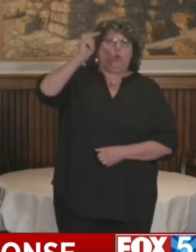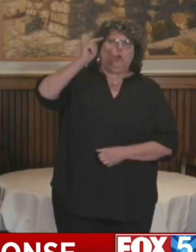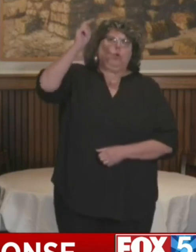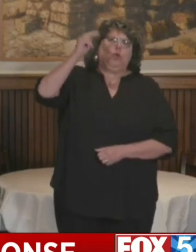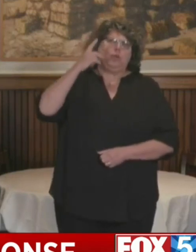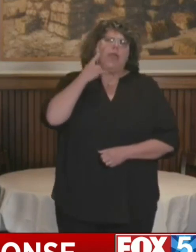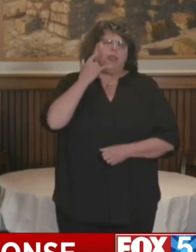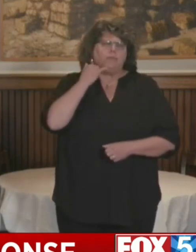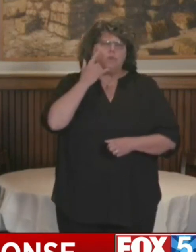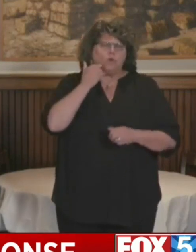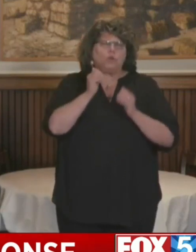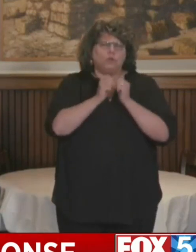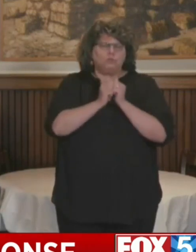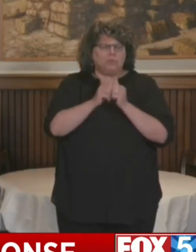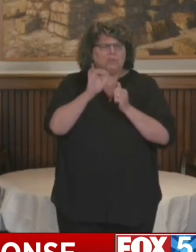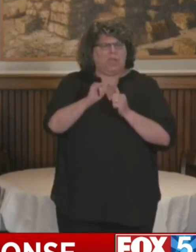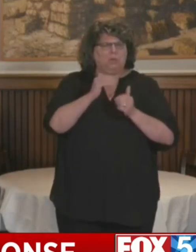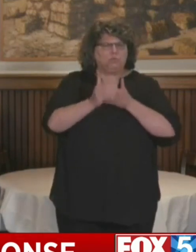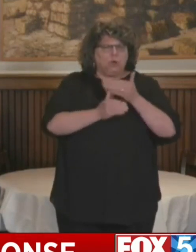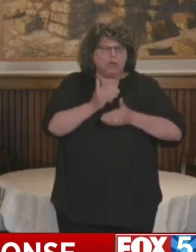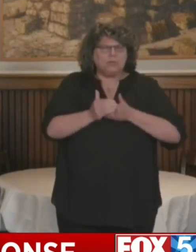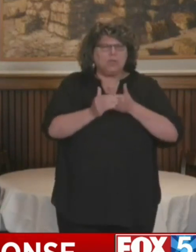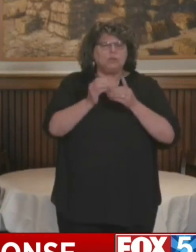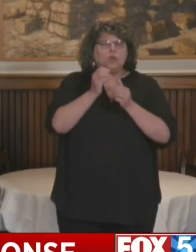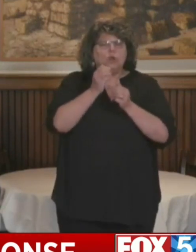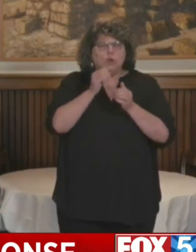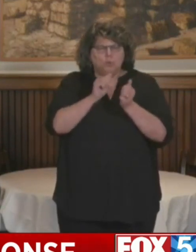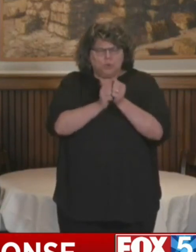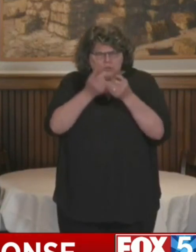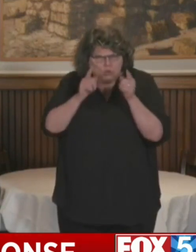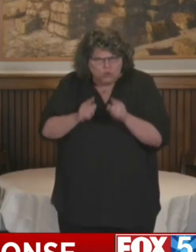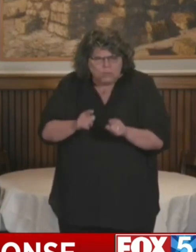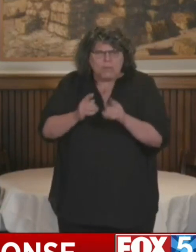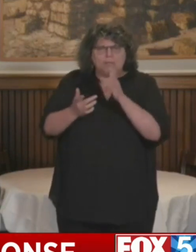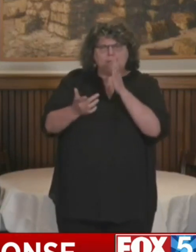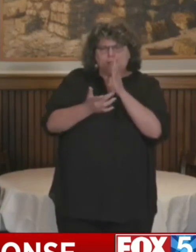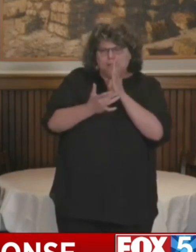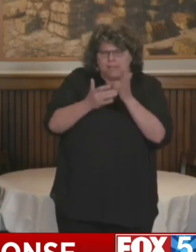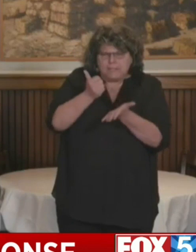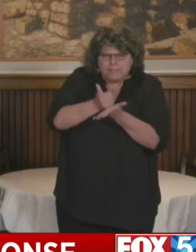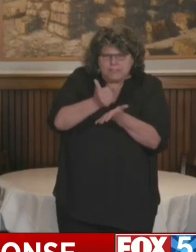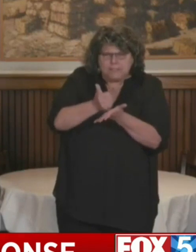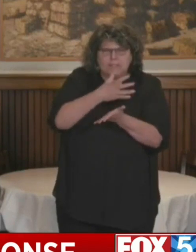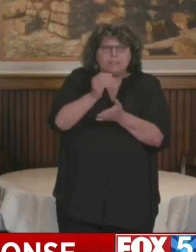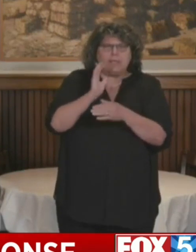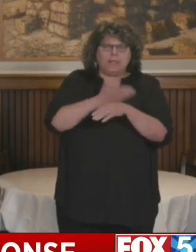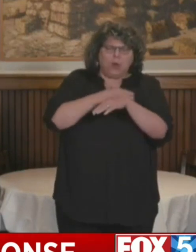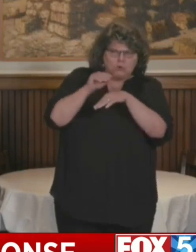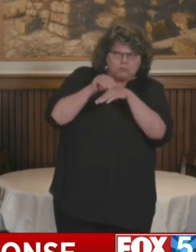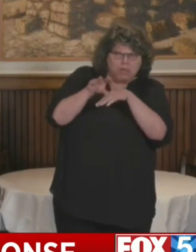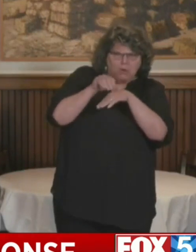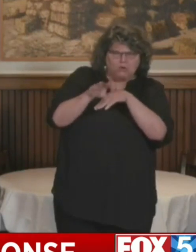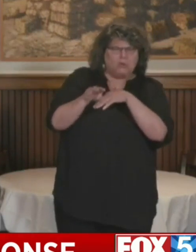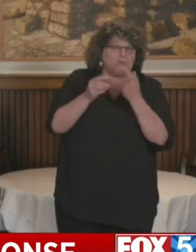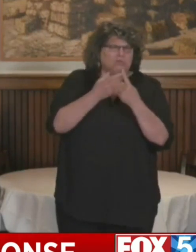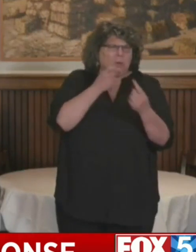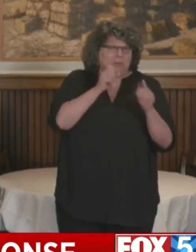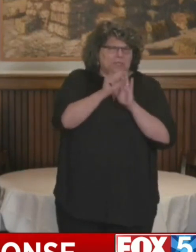SAW A FIRST NUMBER OF COUNTIES BUTTE COUNTY AND OTHERS IN NORTHERN CALIFORNIA BEGIN THAT WITH THE CONCURRENCE OF THE